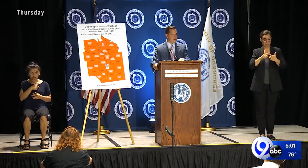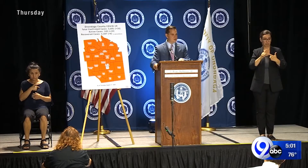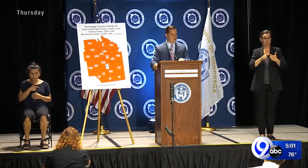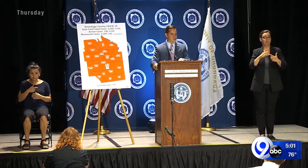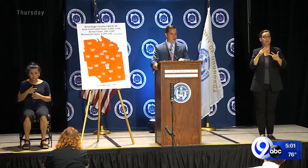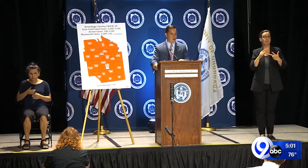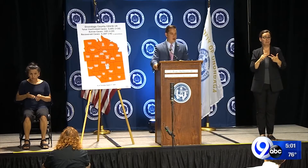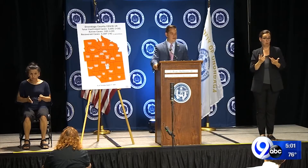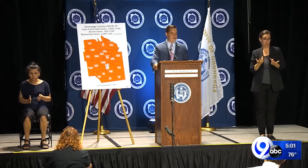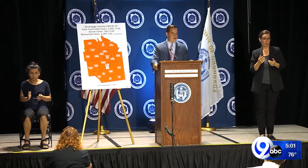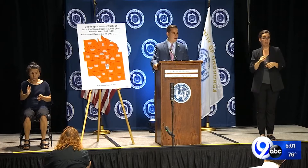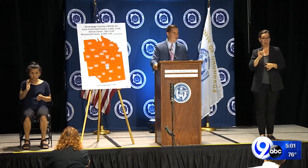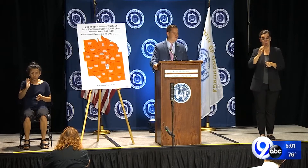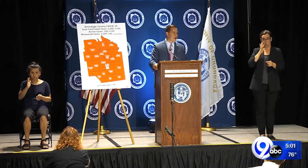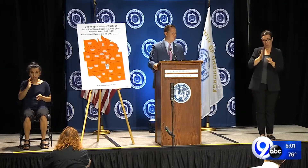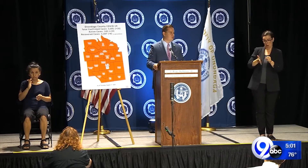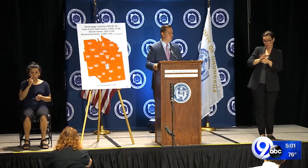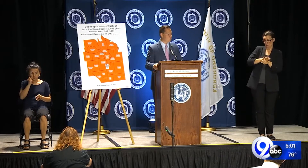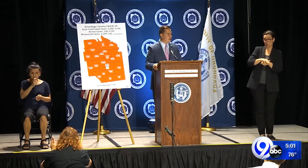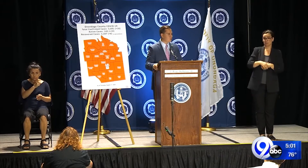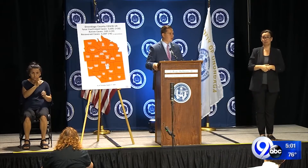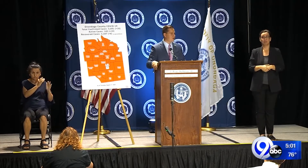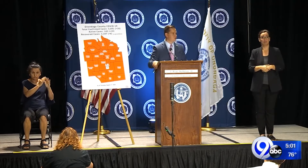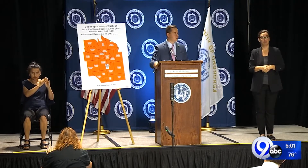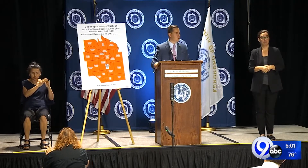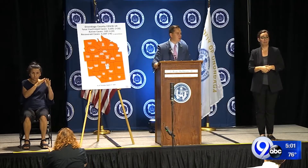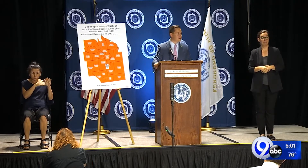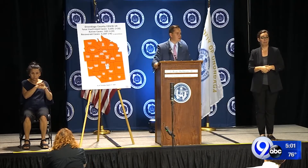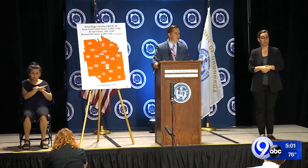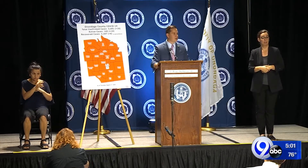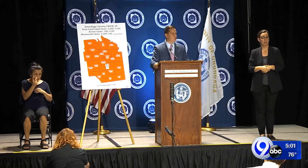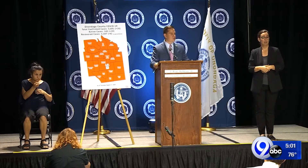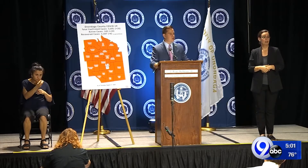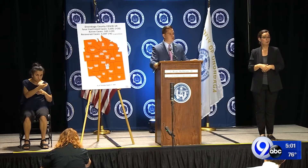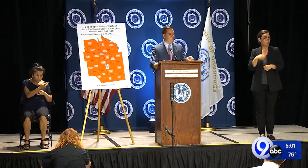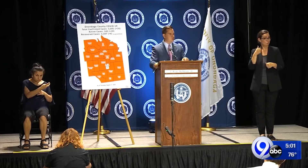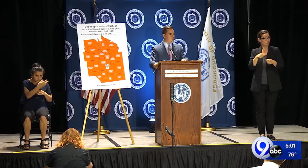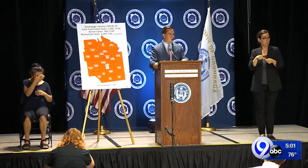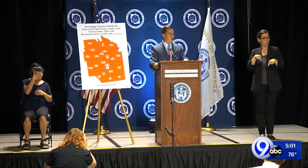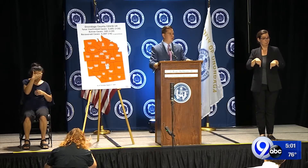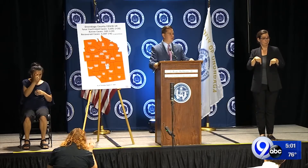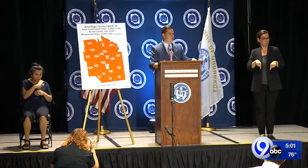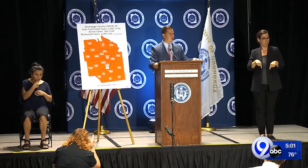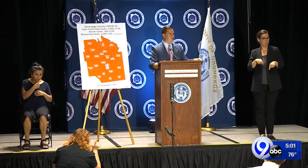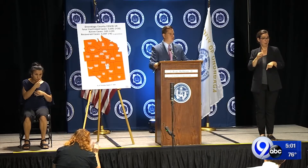"We went to all these independent living facilities, hunting down the virus, before anyone else doing this because we saw, we saved lives by doing